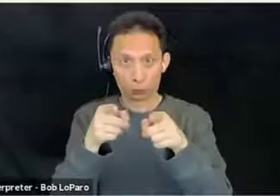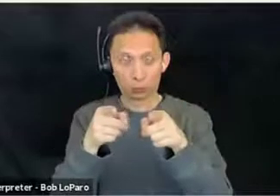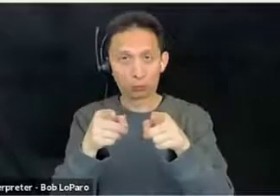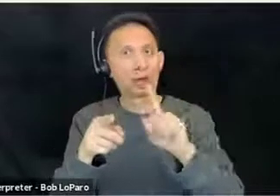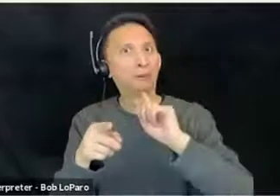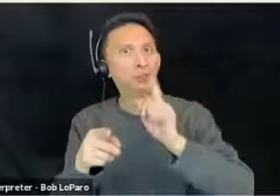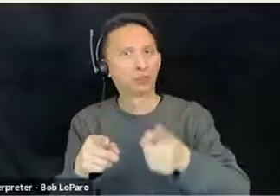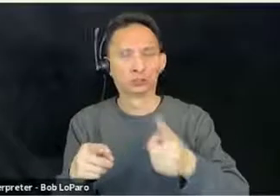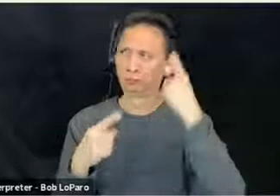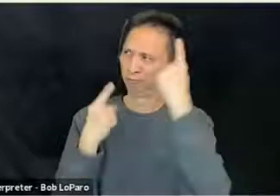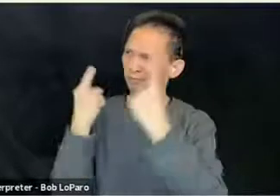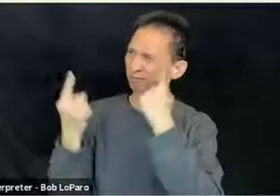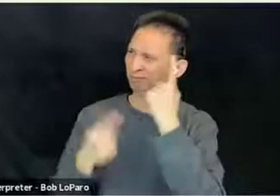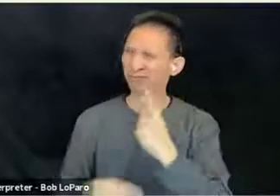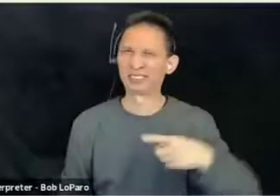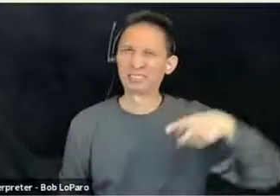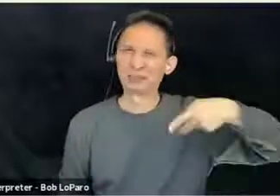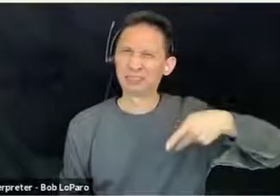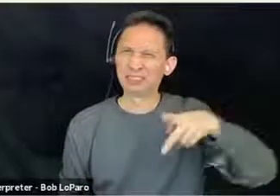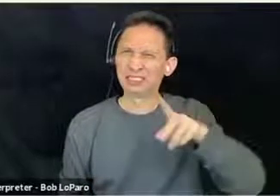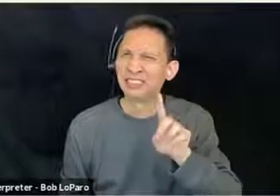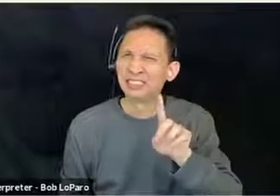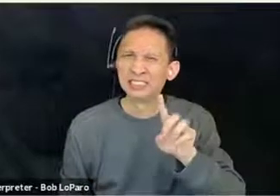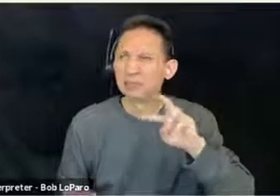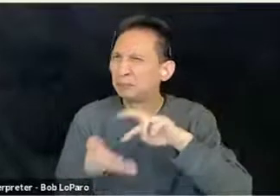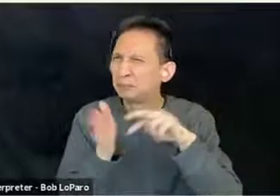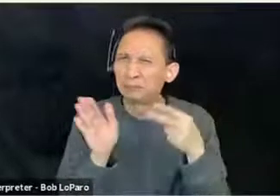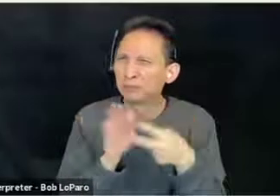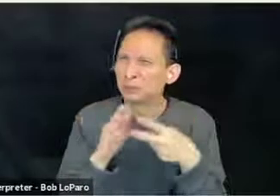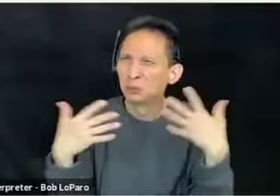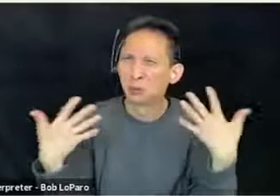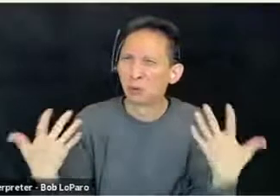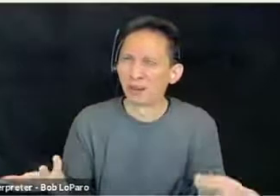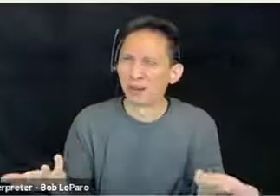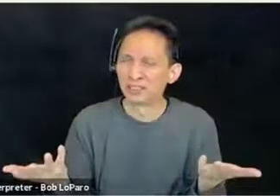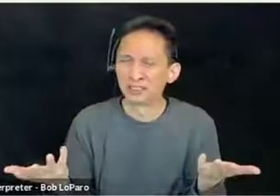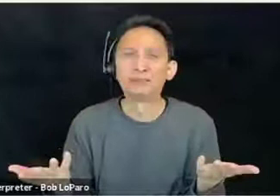you may not know exactly what a peroxisomal disorder is.